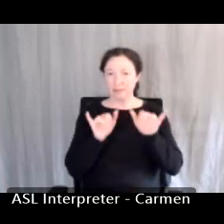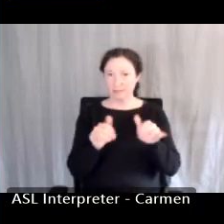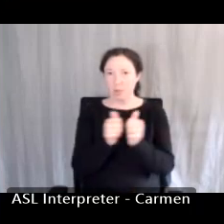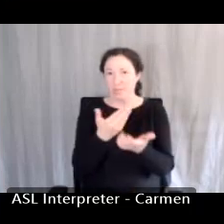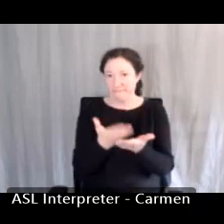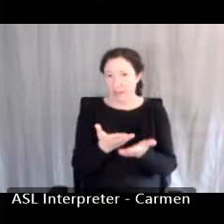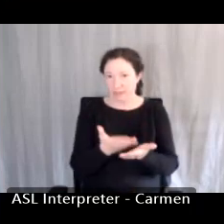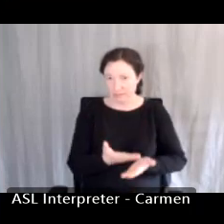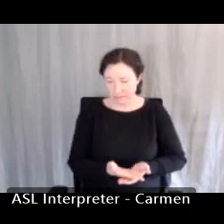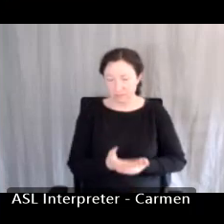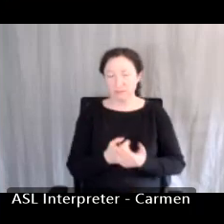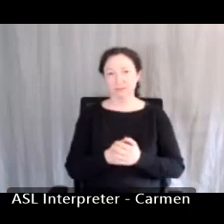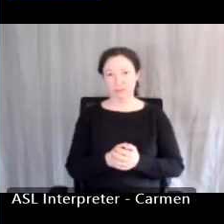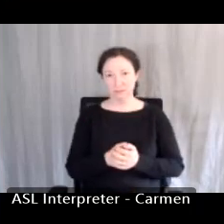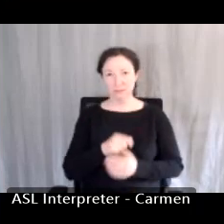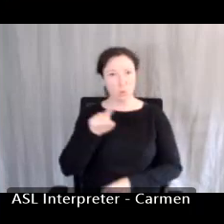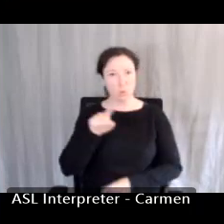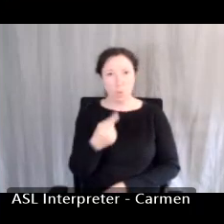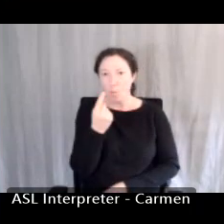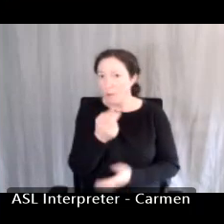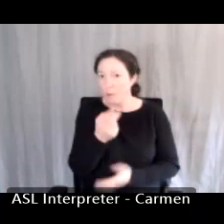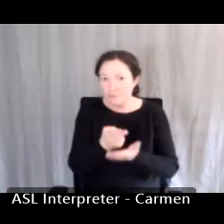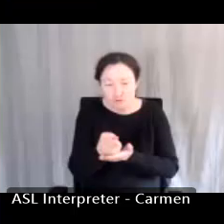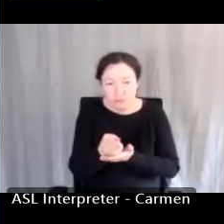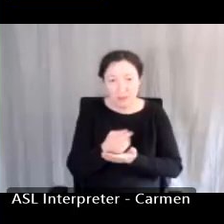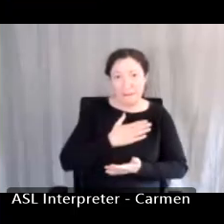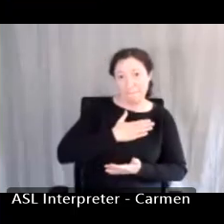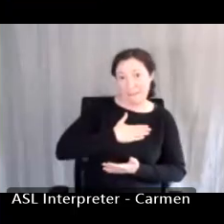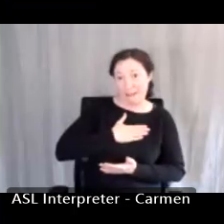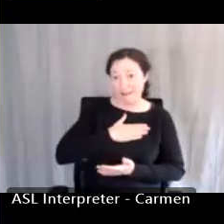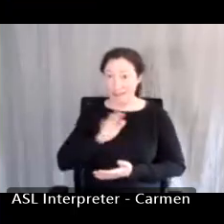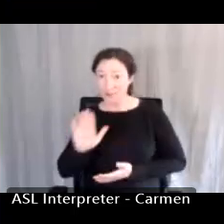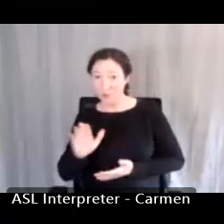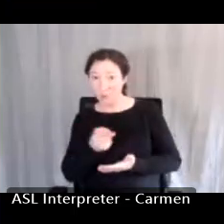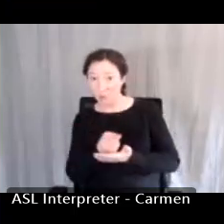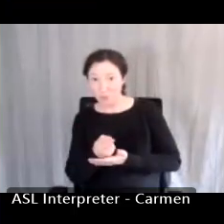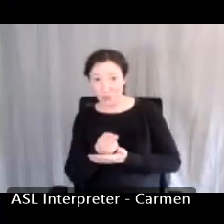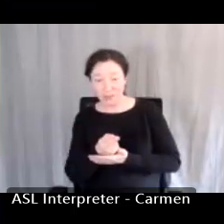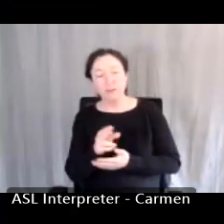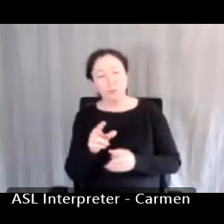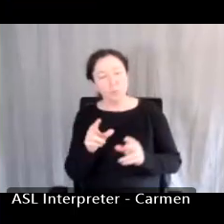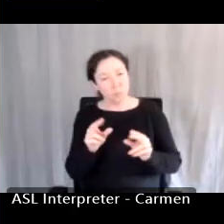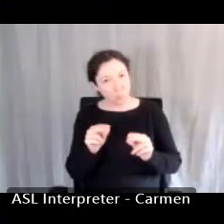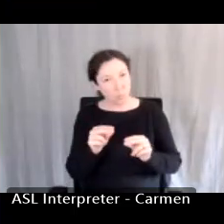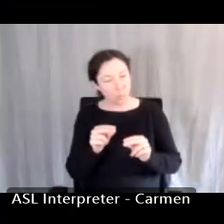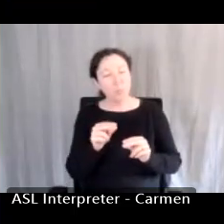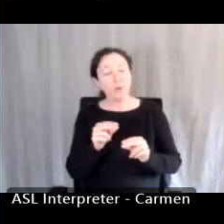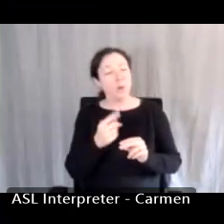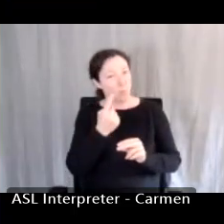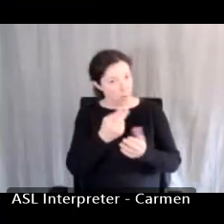that there is only, there's only one truth. There's not your truth and my truth. There's our experience of the truth. But there's one truth. And the truth is that food's not good or bad.